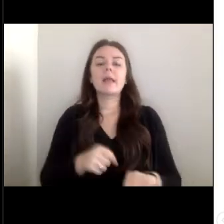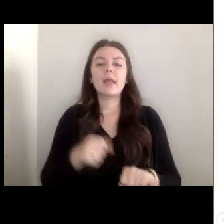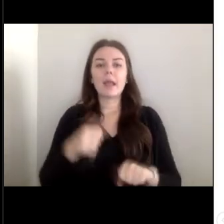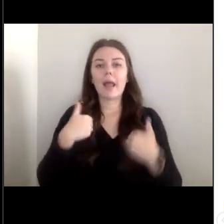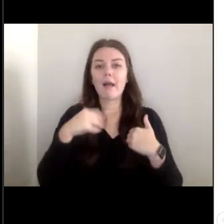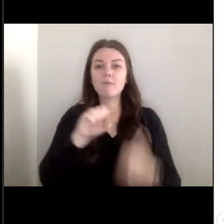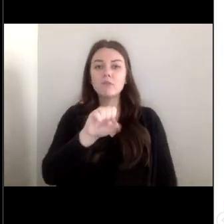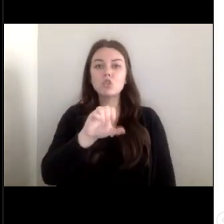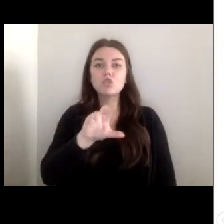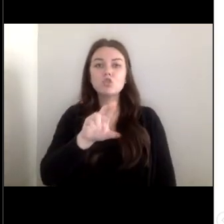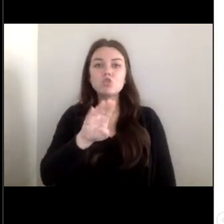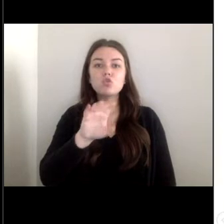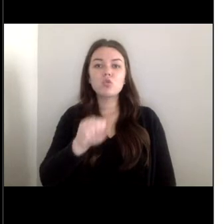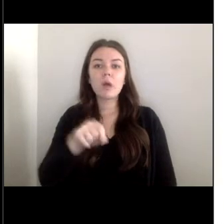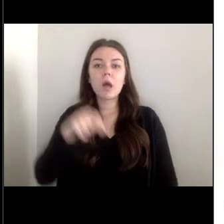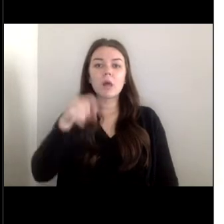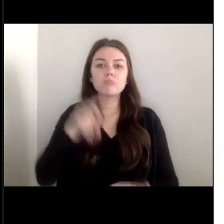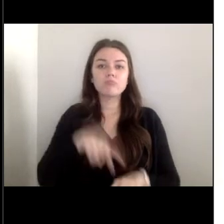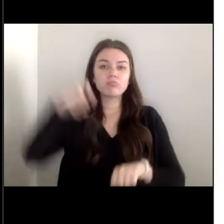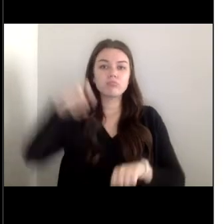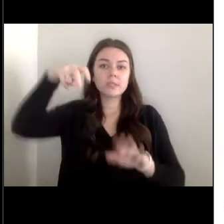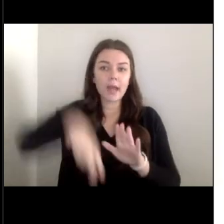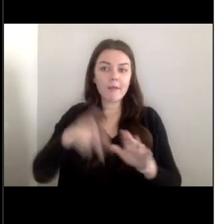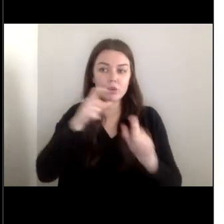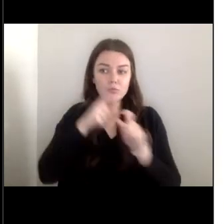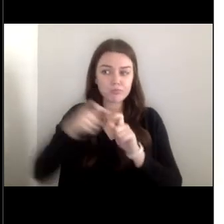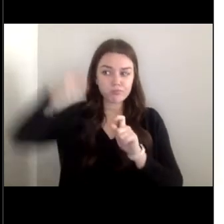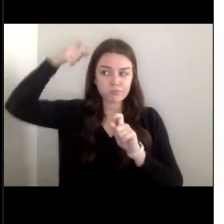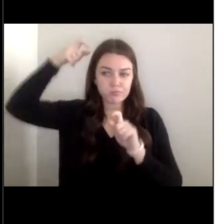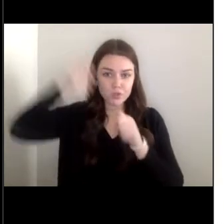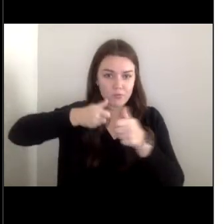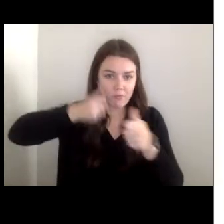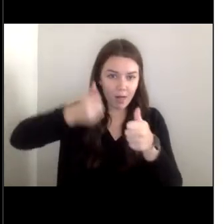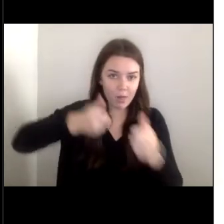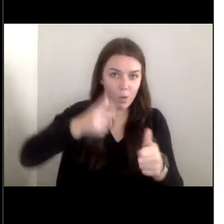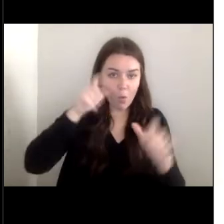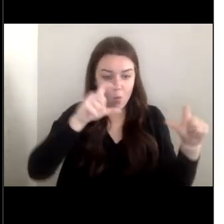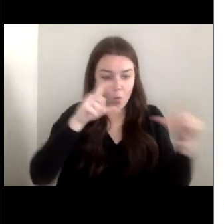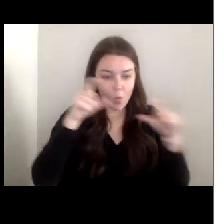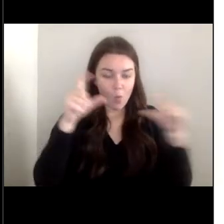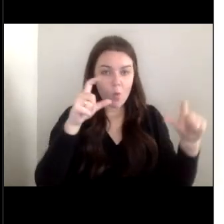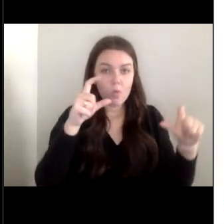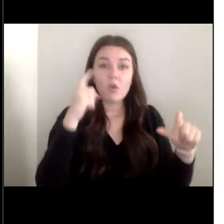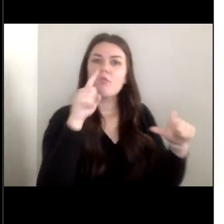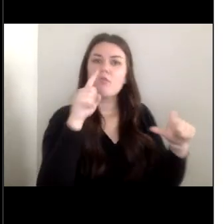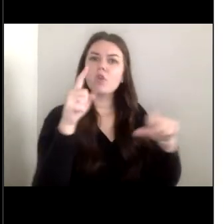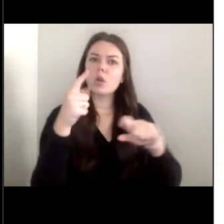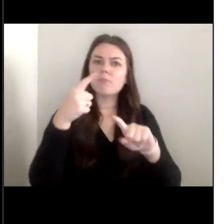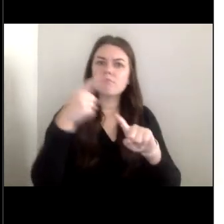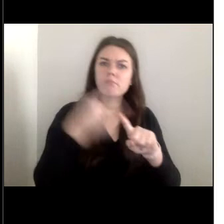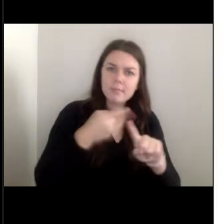or set up some cameras. But for longer time periods, like months and years,